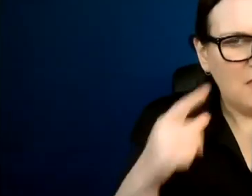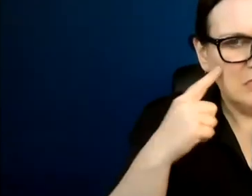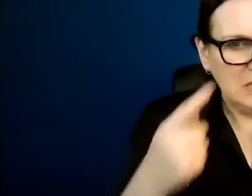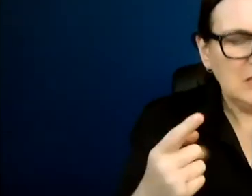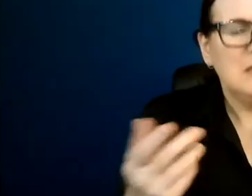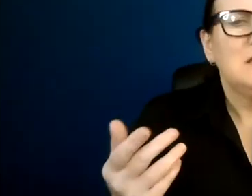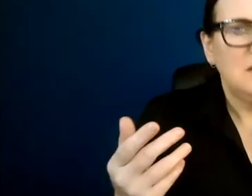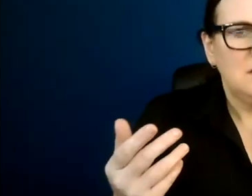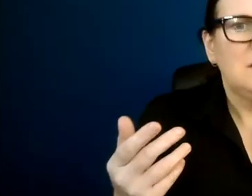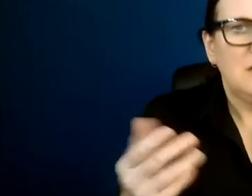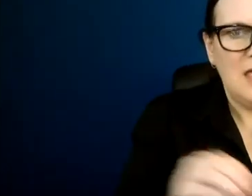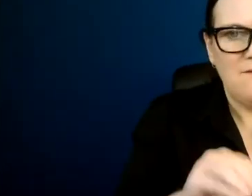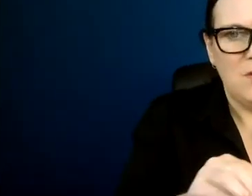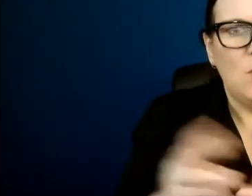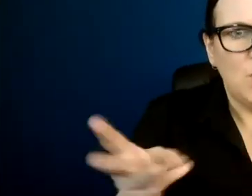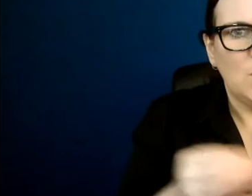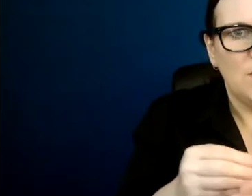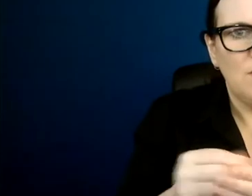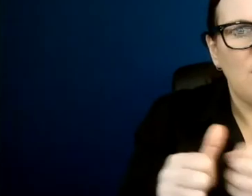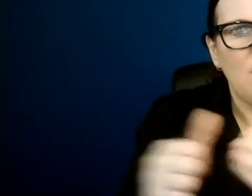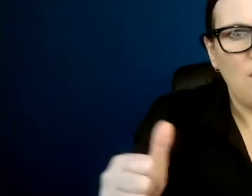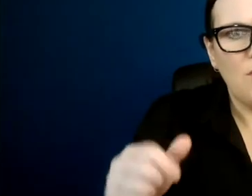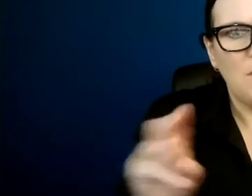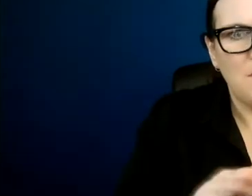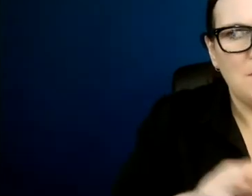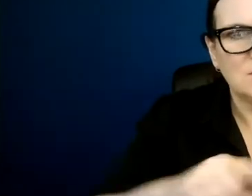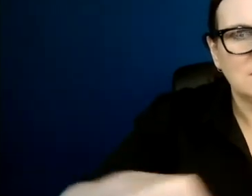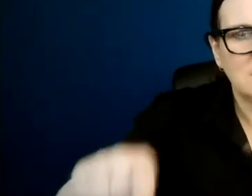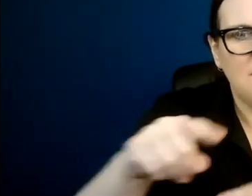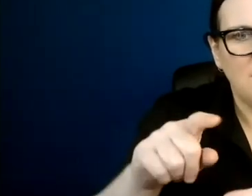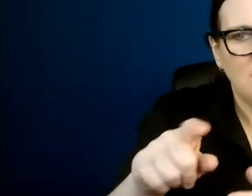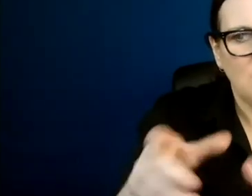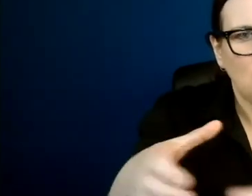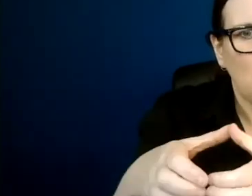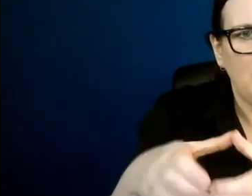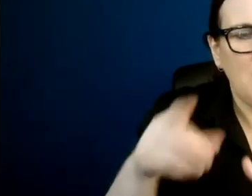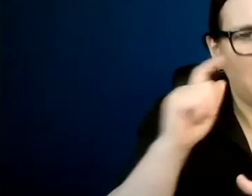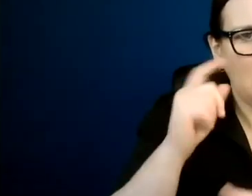work closely on with other members of the writing group, will be helpful in this regard. And again